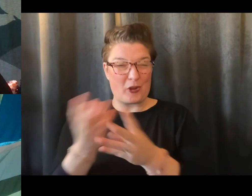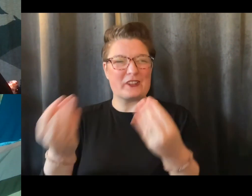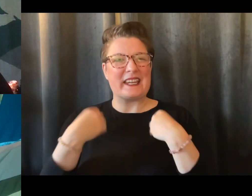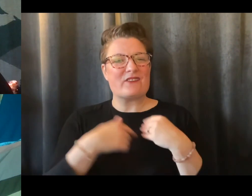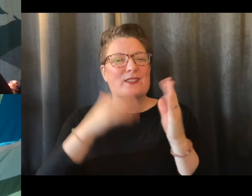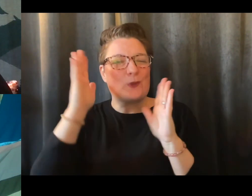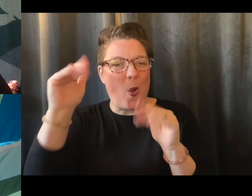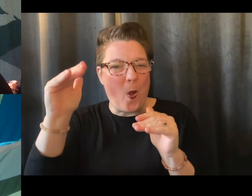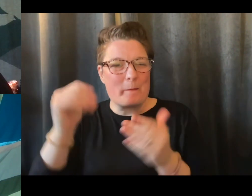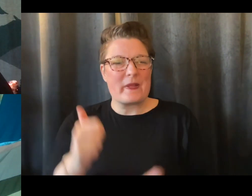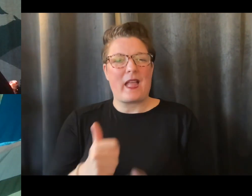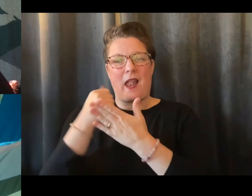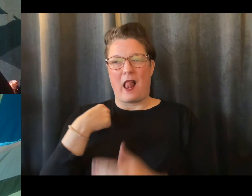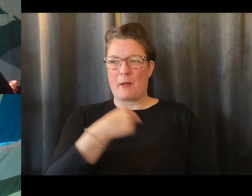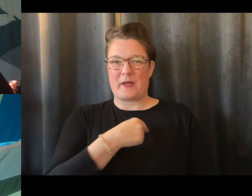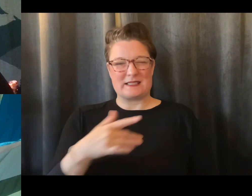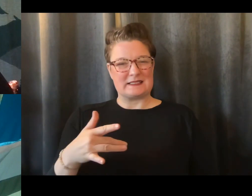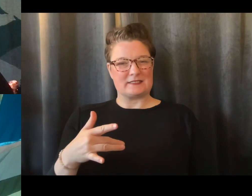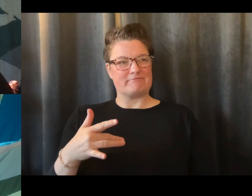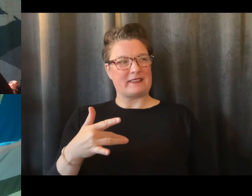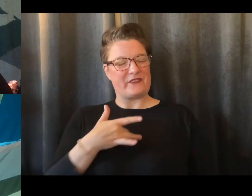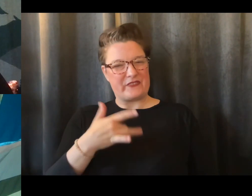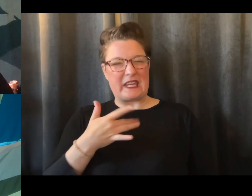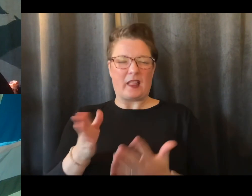to amplify, that we want to continue, that we want to build our future upon.